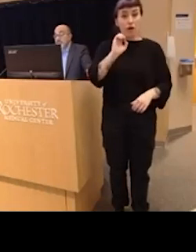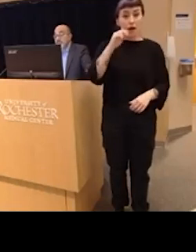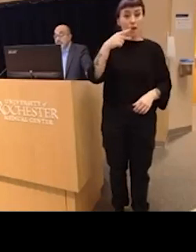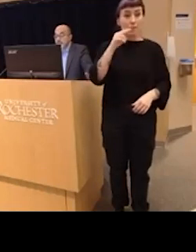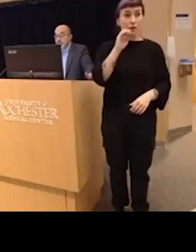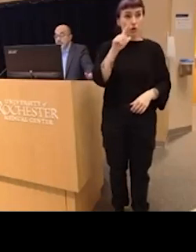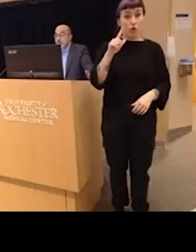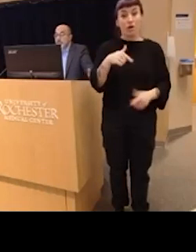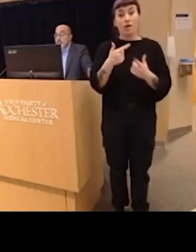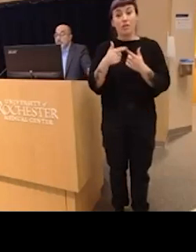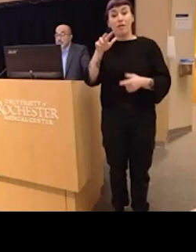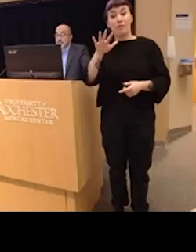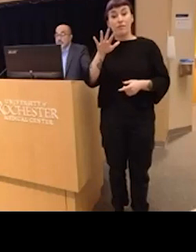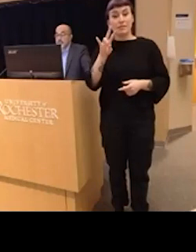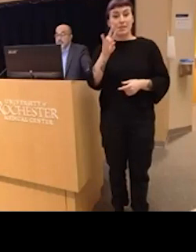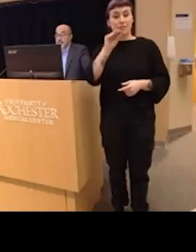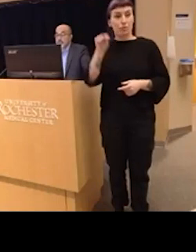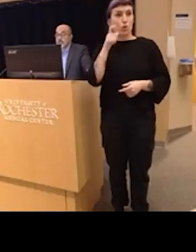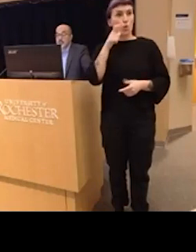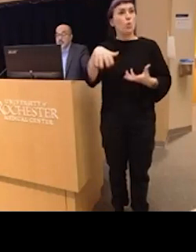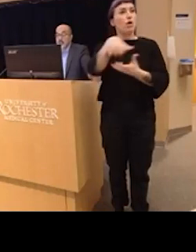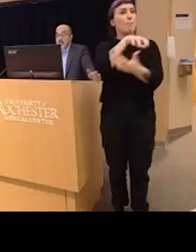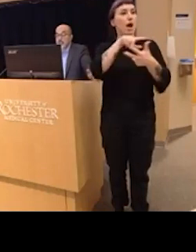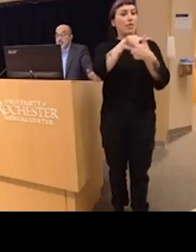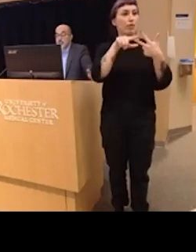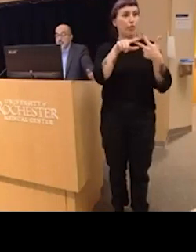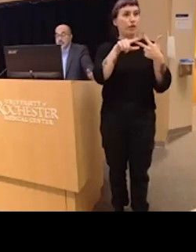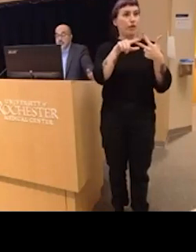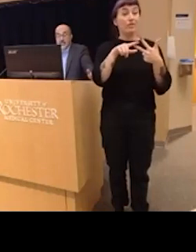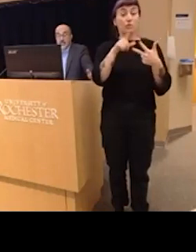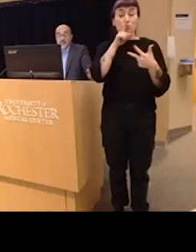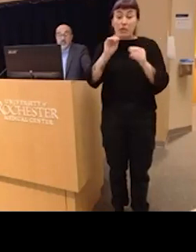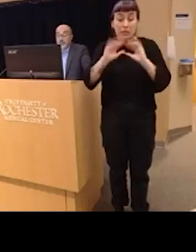57% who had the combination right so clearly the combination outperformed and that's at every time